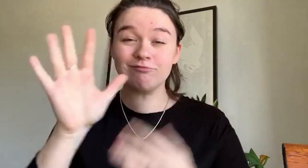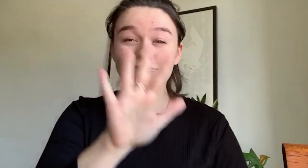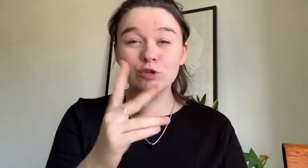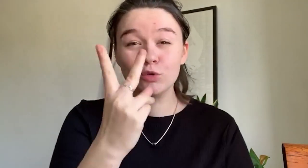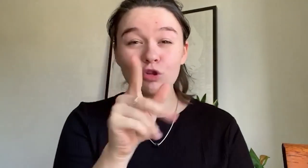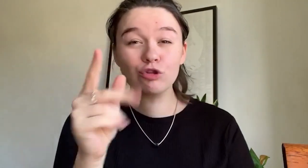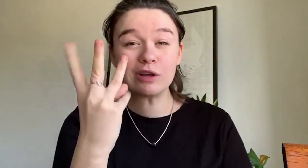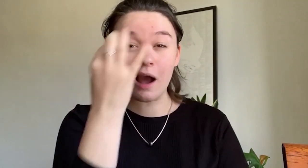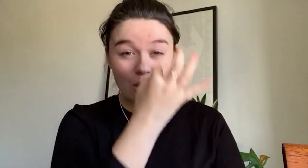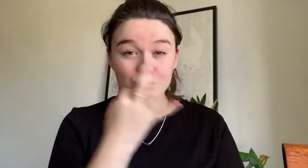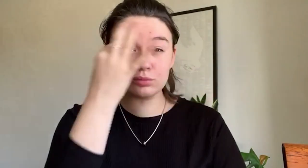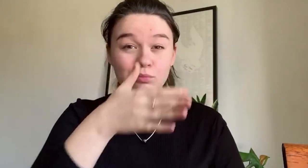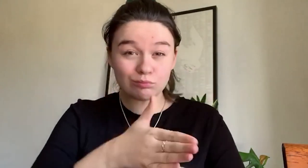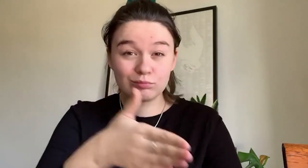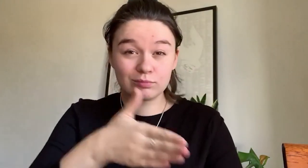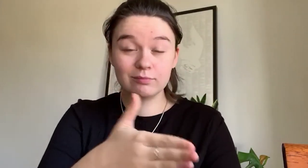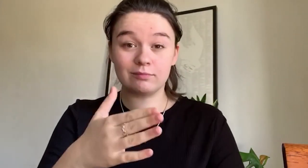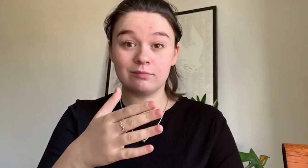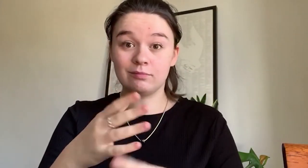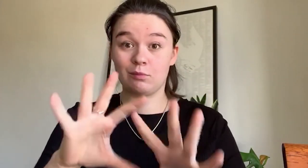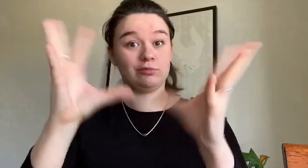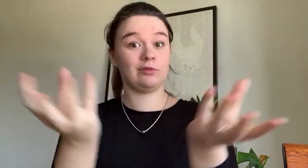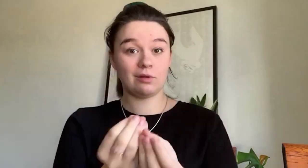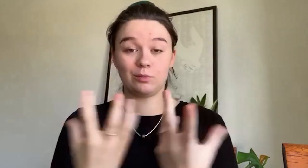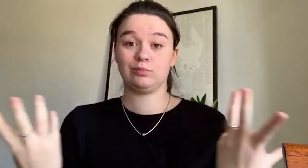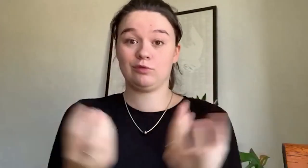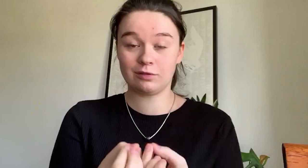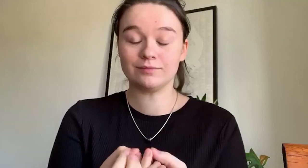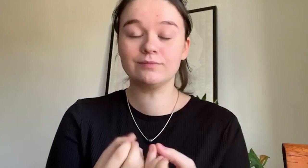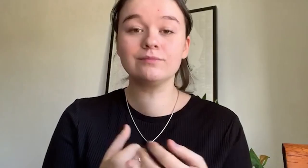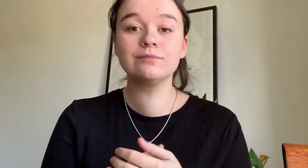This process takes the team 2-3 hours every day.